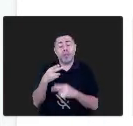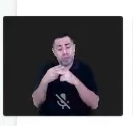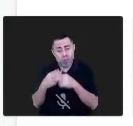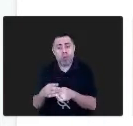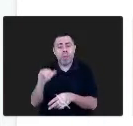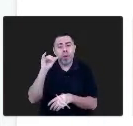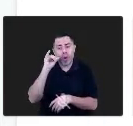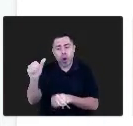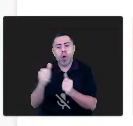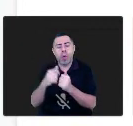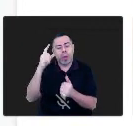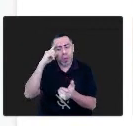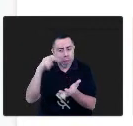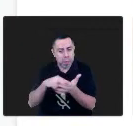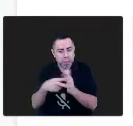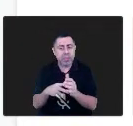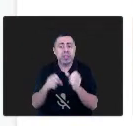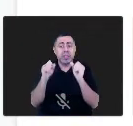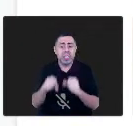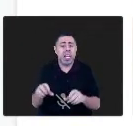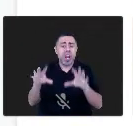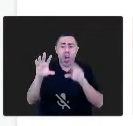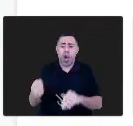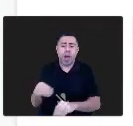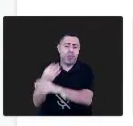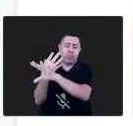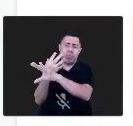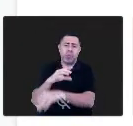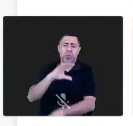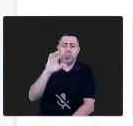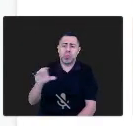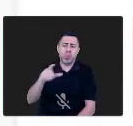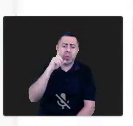just send the phone number um yeah you don't need to be on screen and in fact i think most people